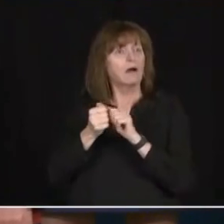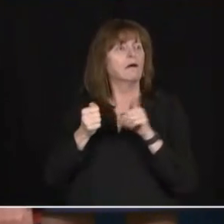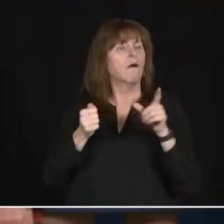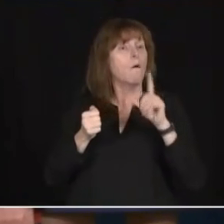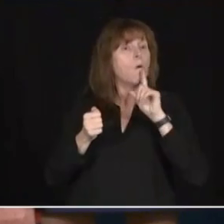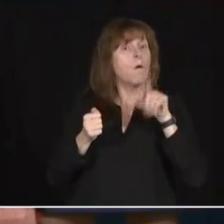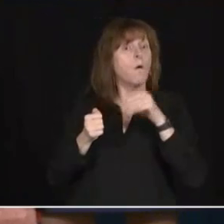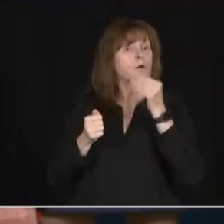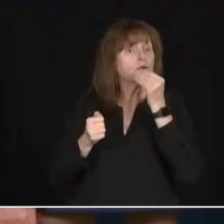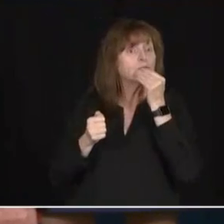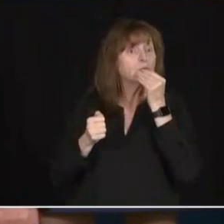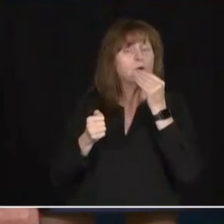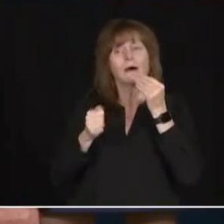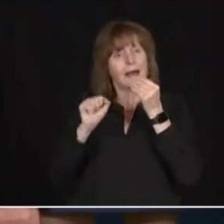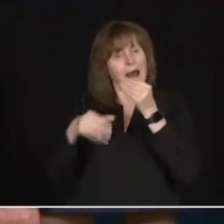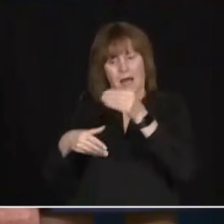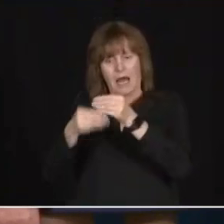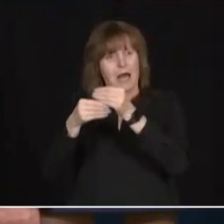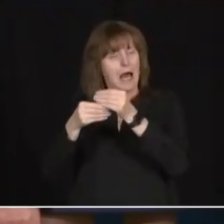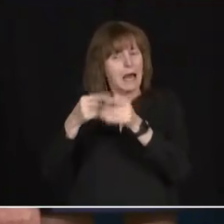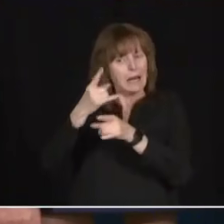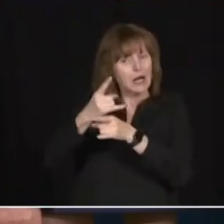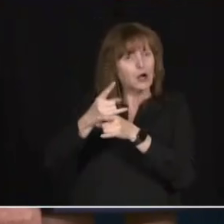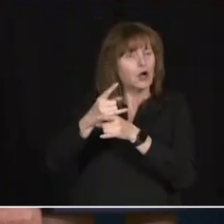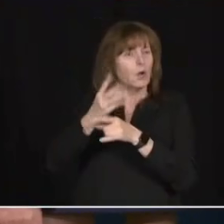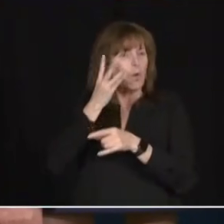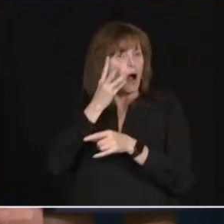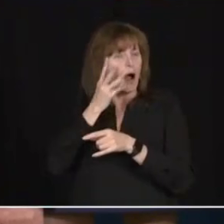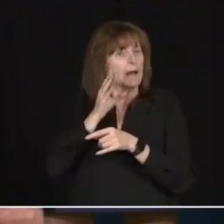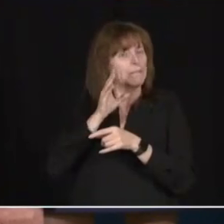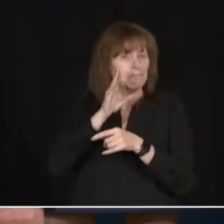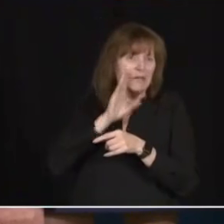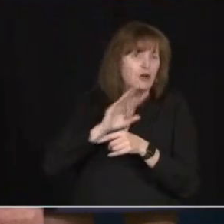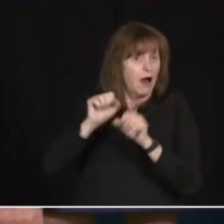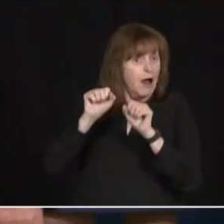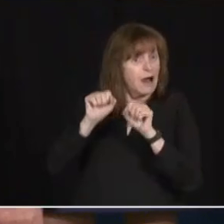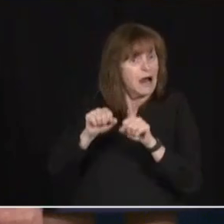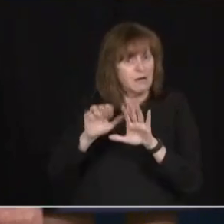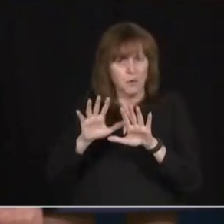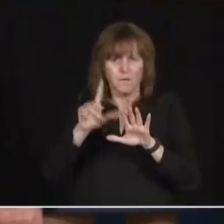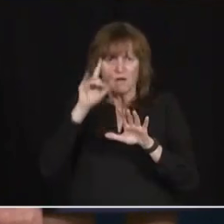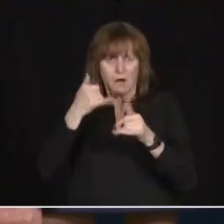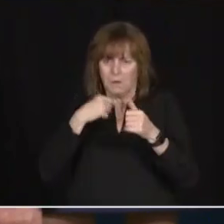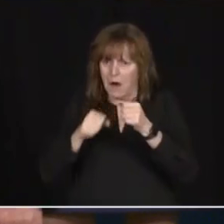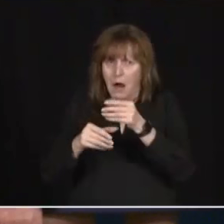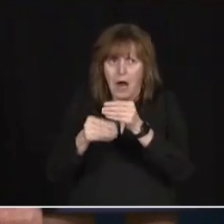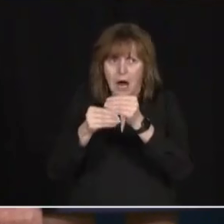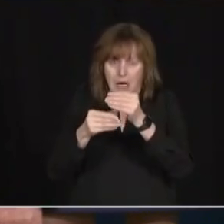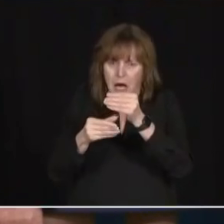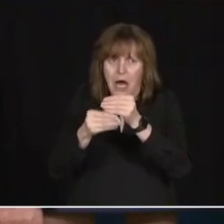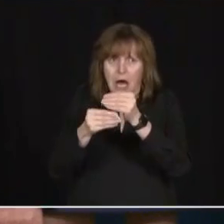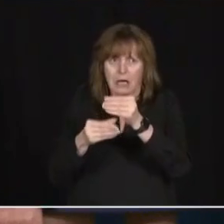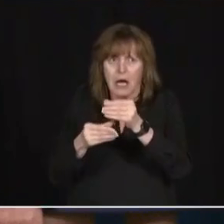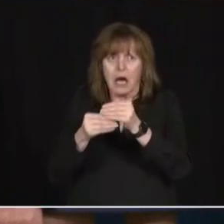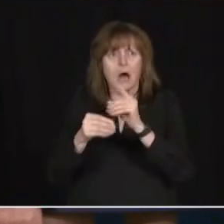As you know, one of the things we did as a government is change the regulations so they could deliver beer and wine with their orders.